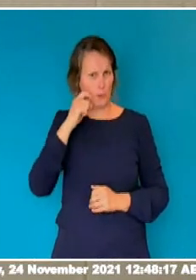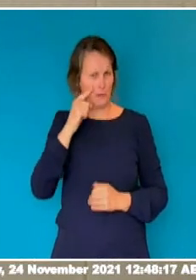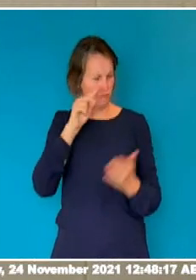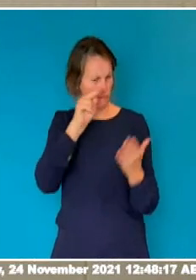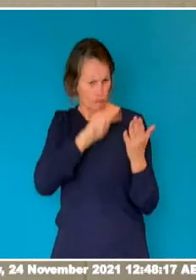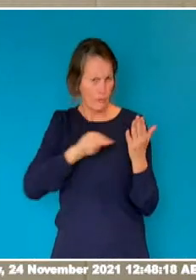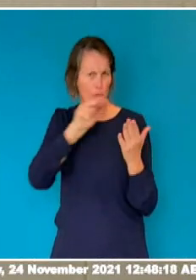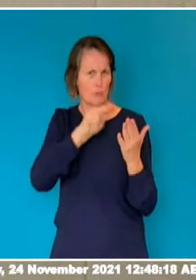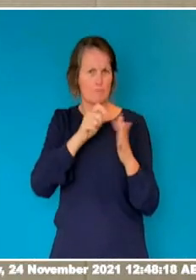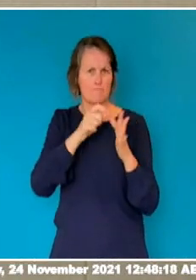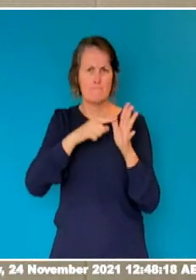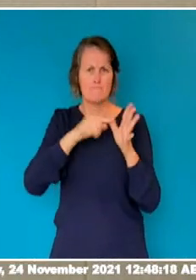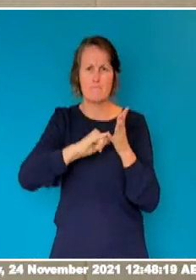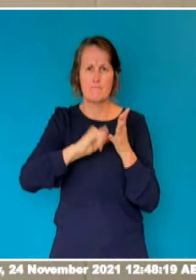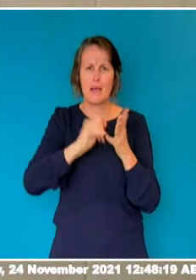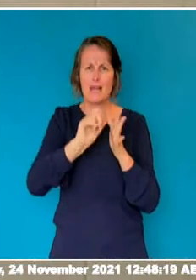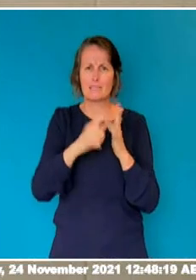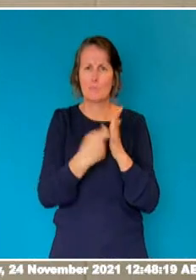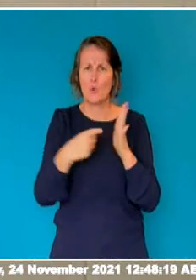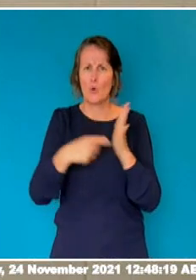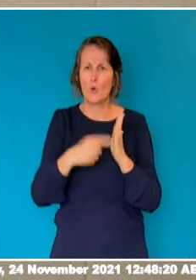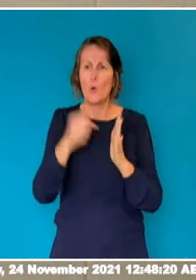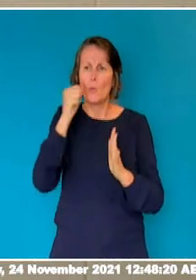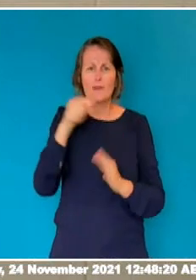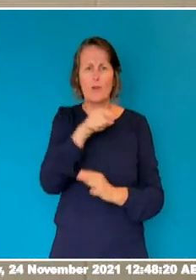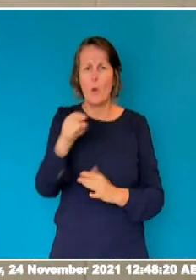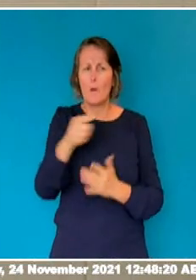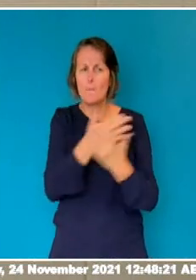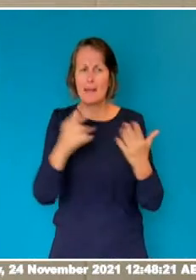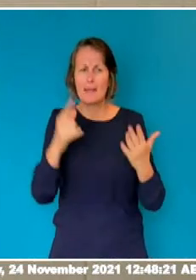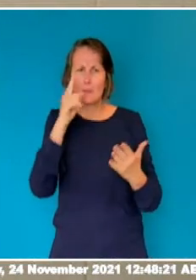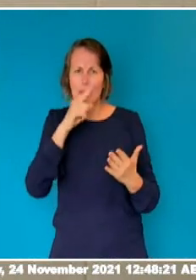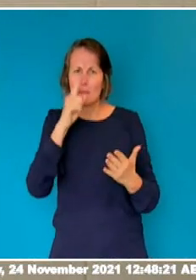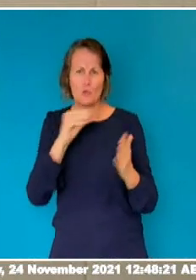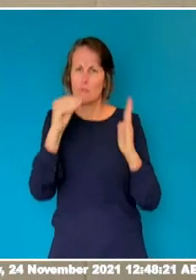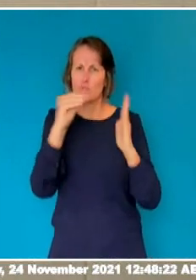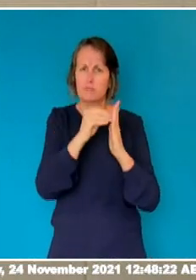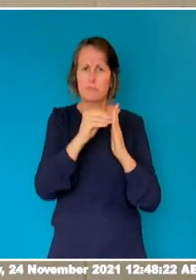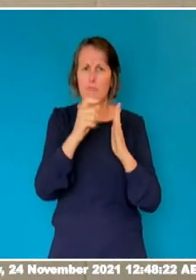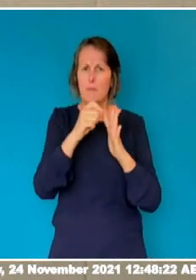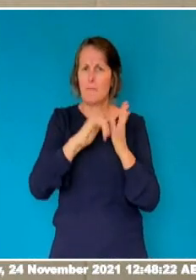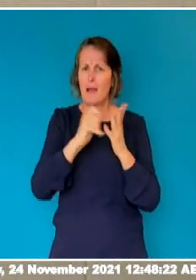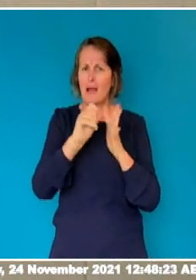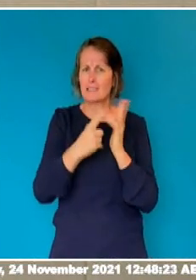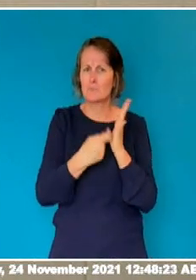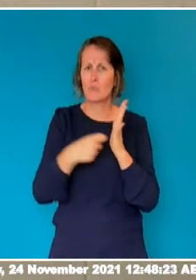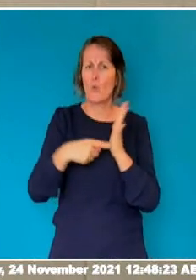We recognise that there is a low take up and part of it being its voluntary status and I